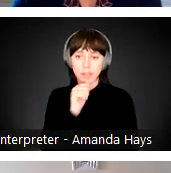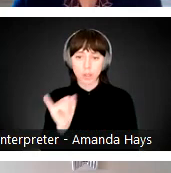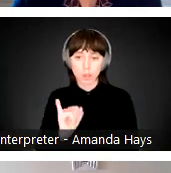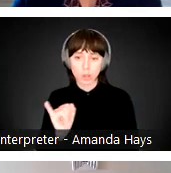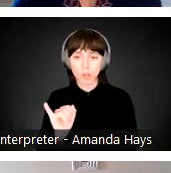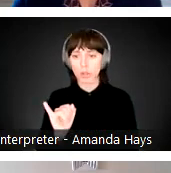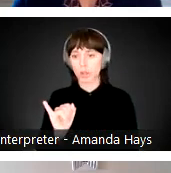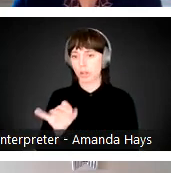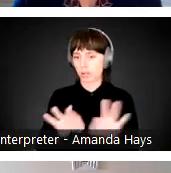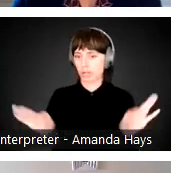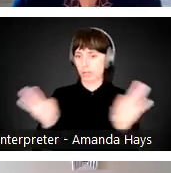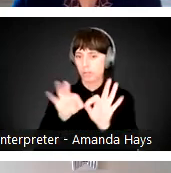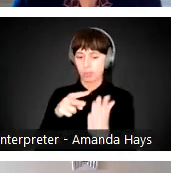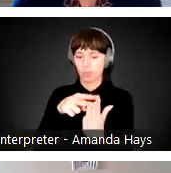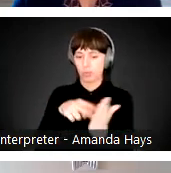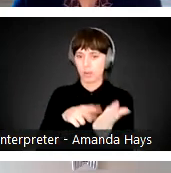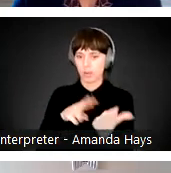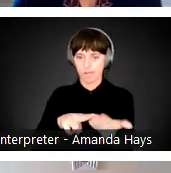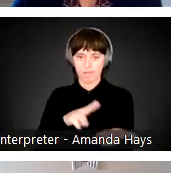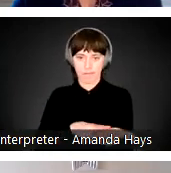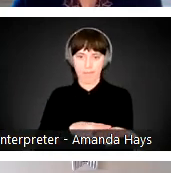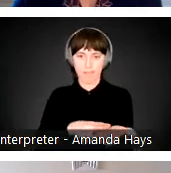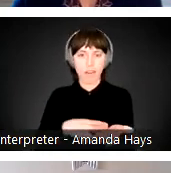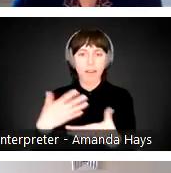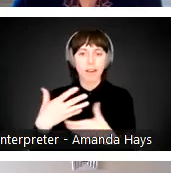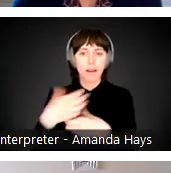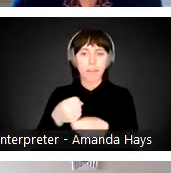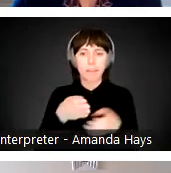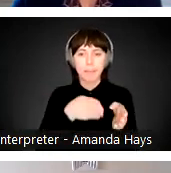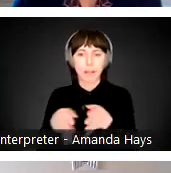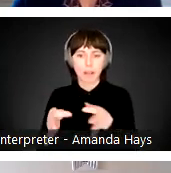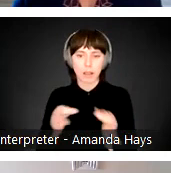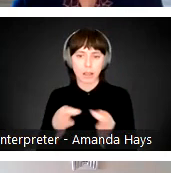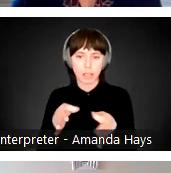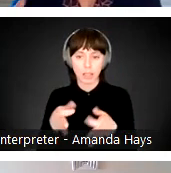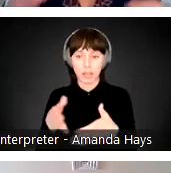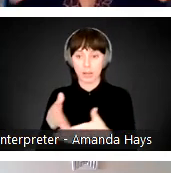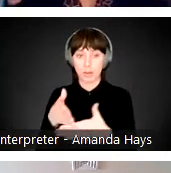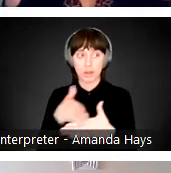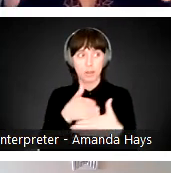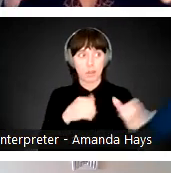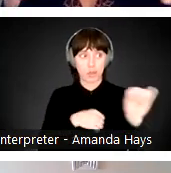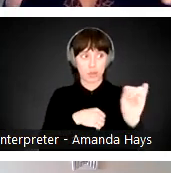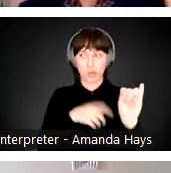summary plan description is what they're called- between your employer and the